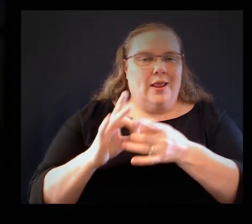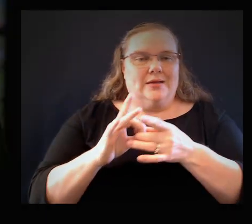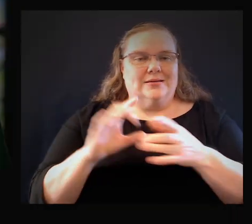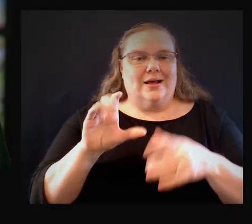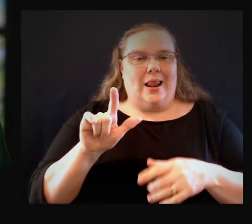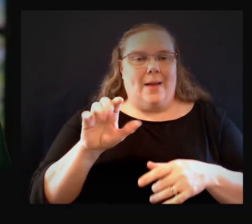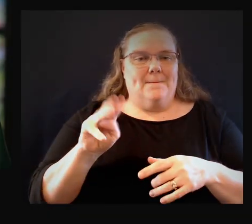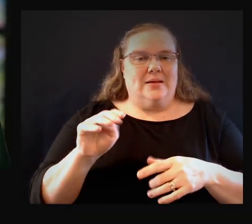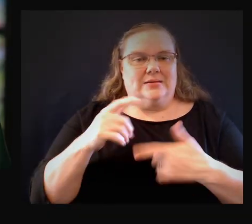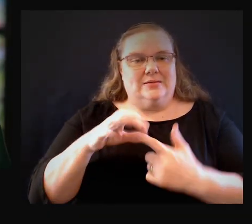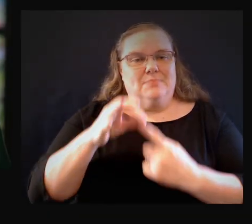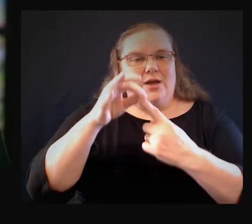Thanks for your time, everyone.